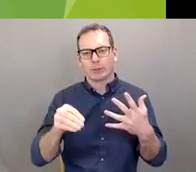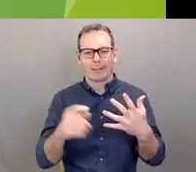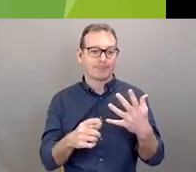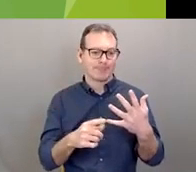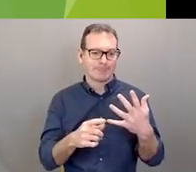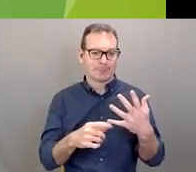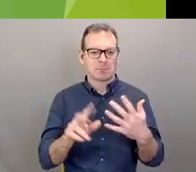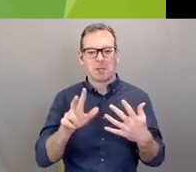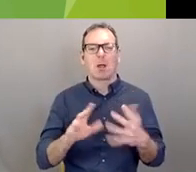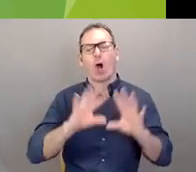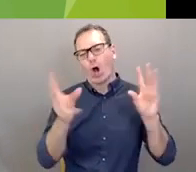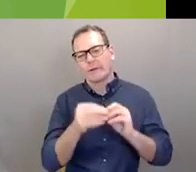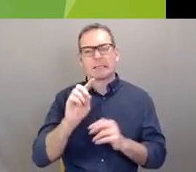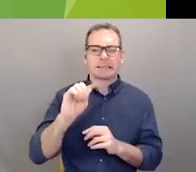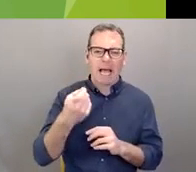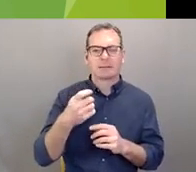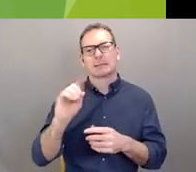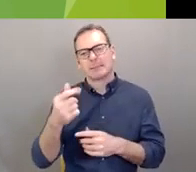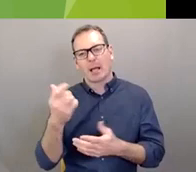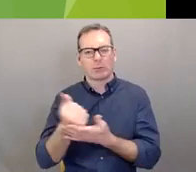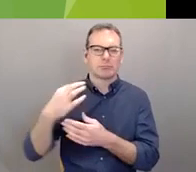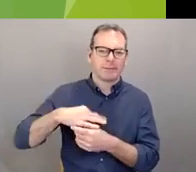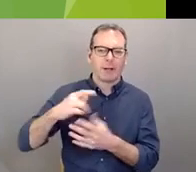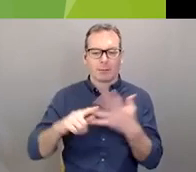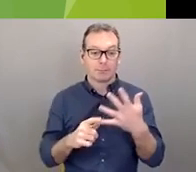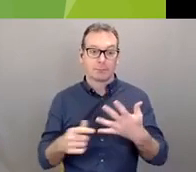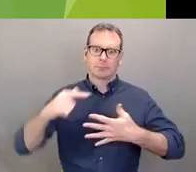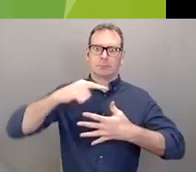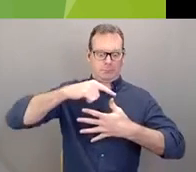largest set of programs please note that public employer disability income program